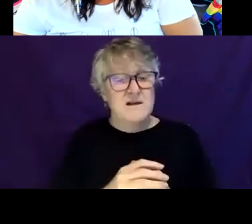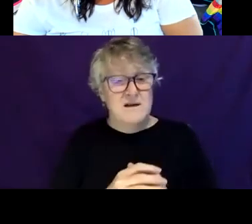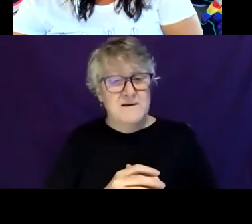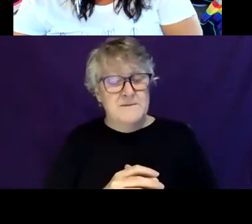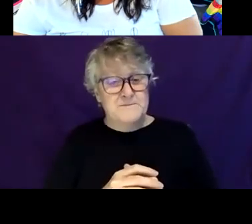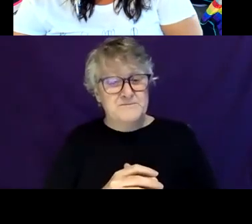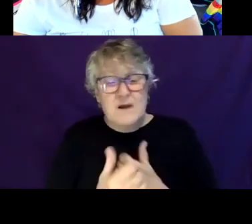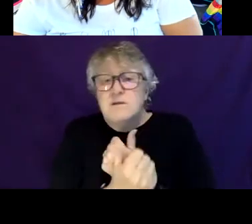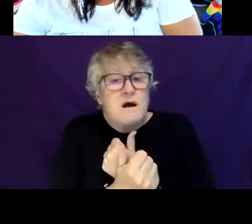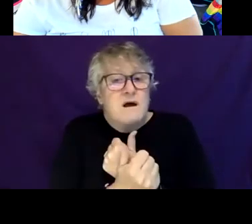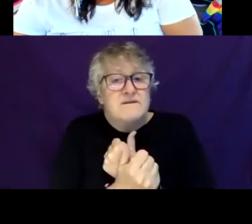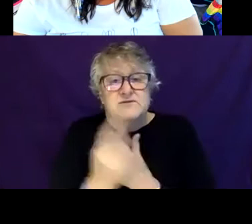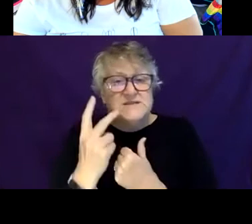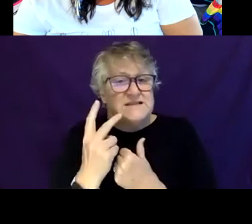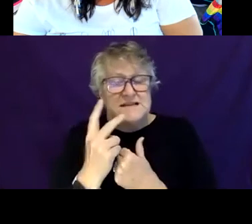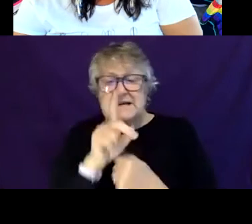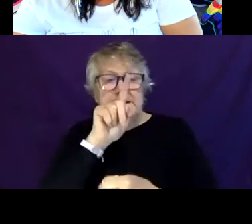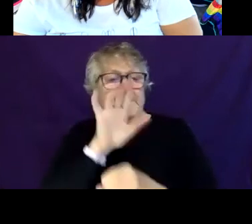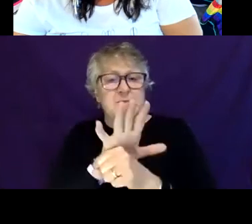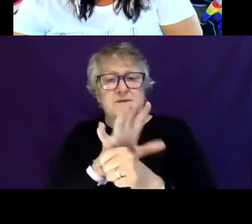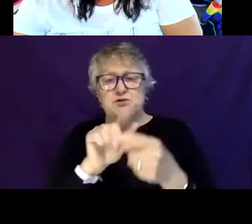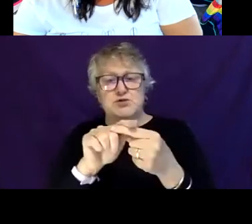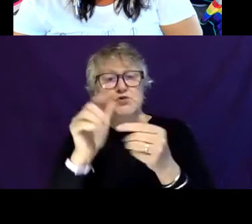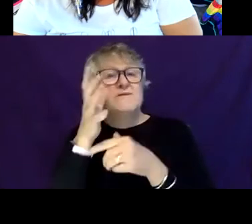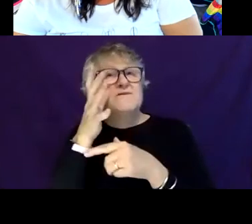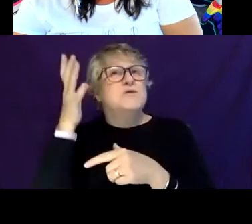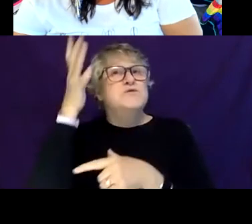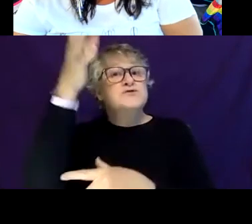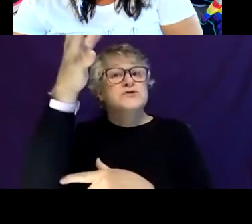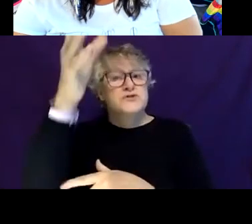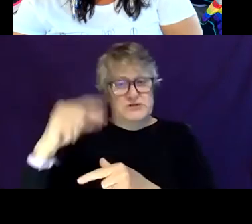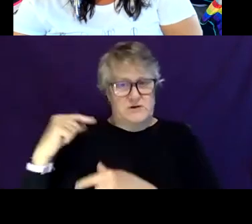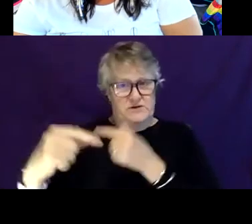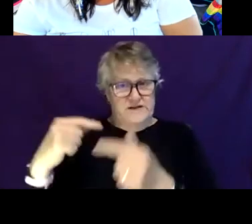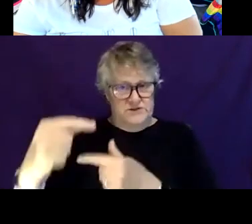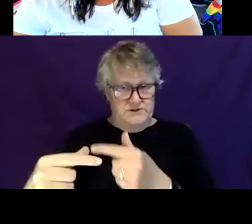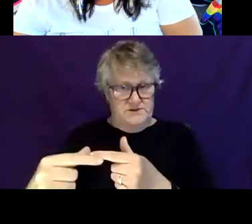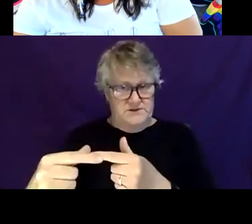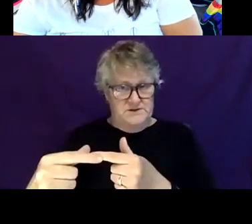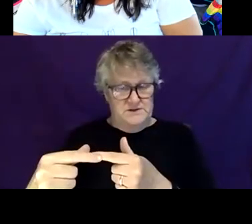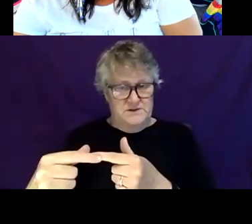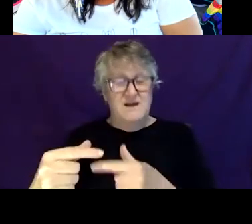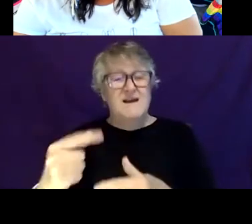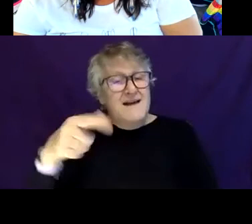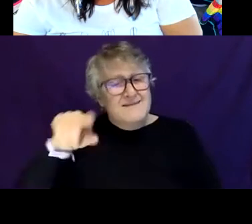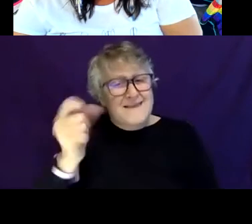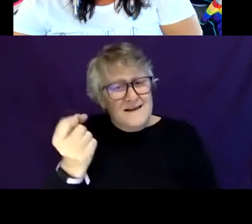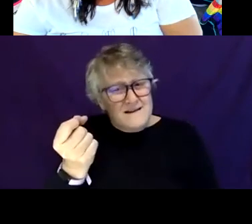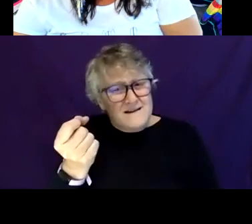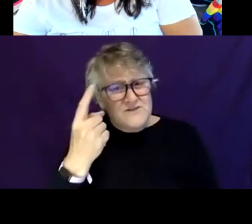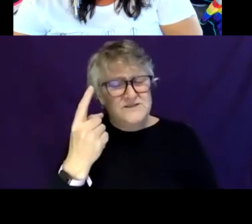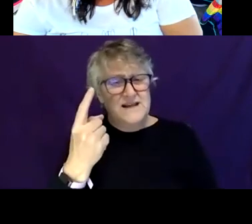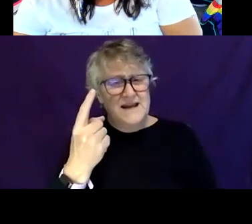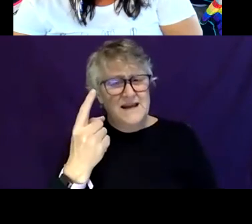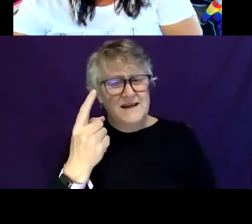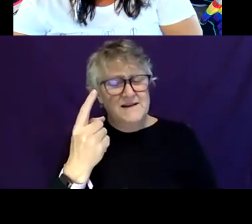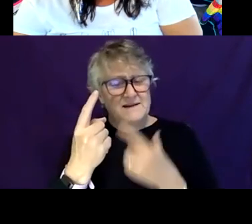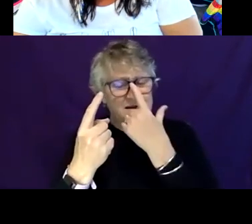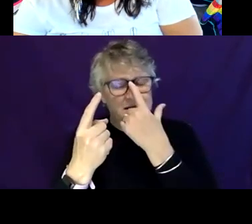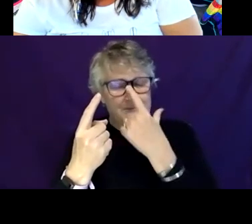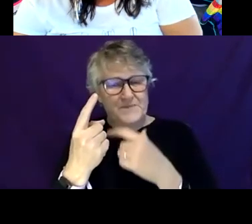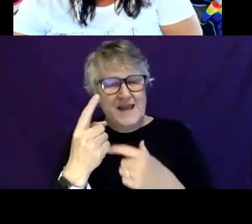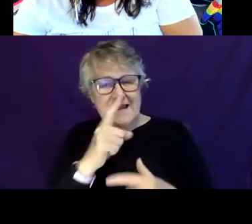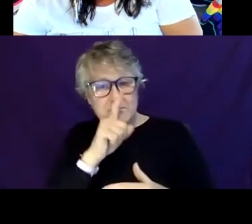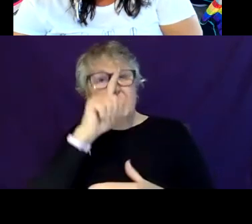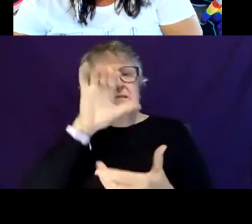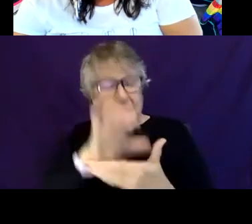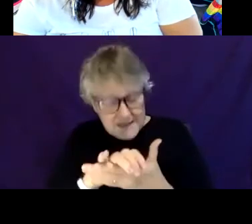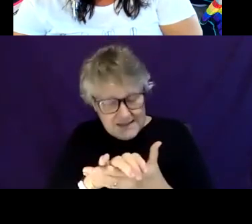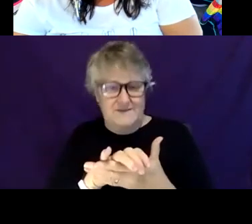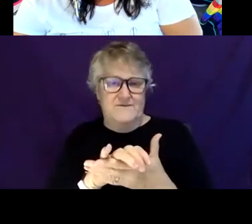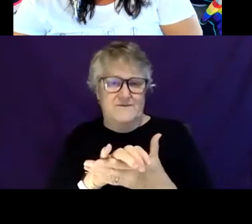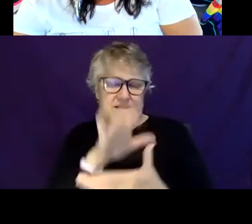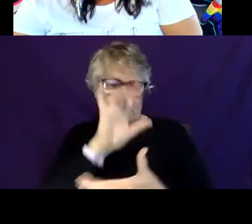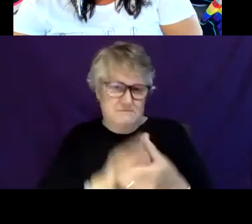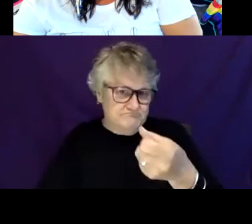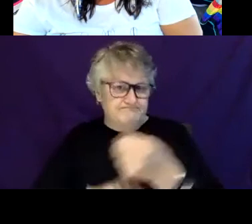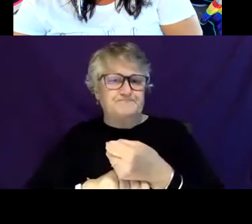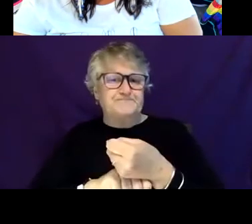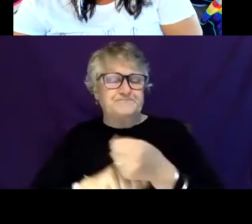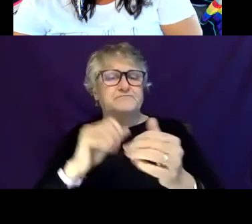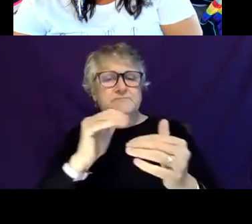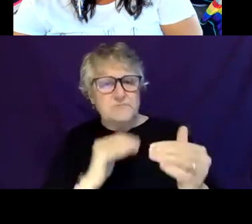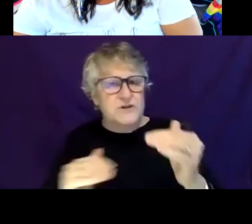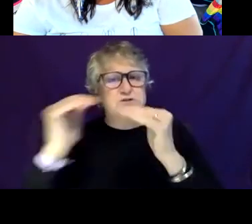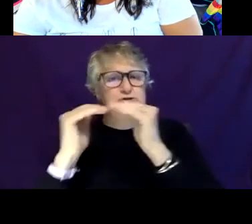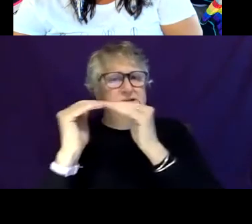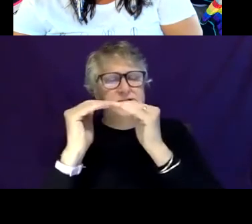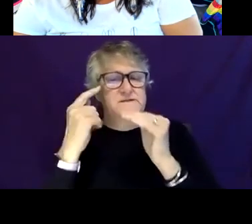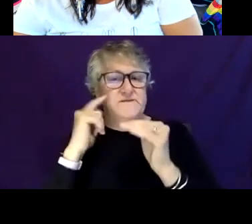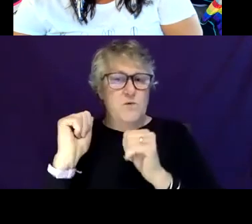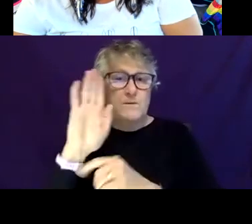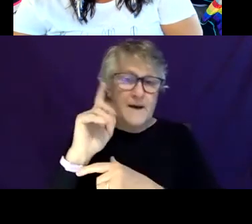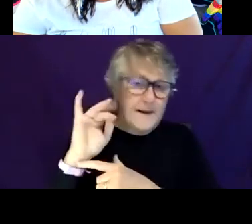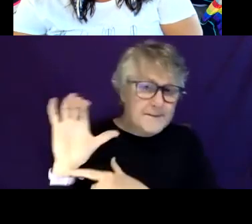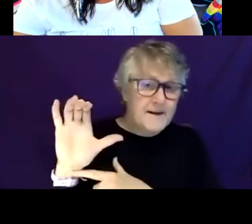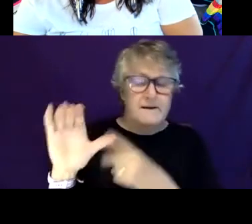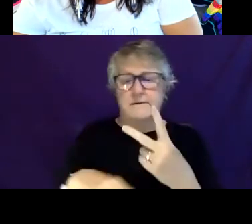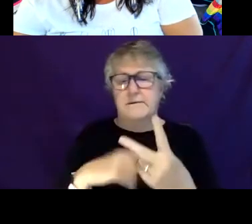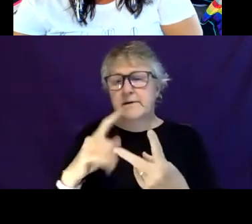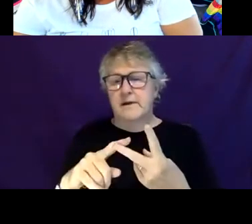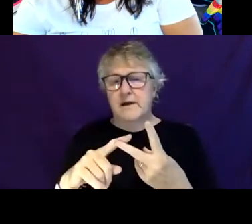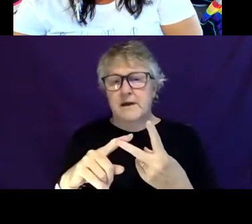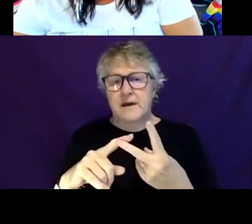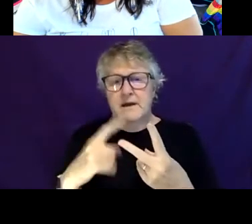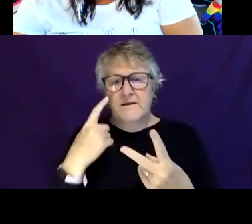I would love to see a commitment to our future generation of public health workforce that understands and believes in is, is centered in a type of justice that's affirming for BIPOC folk, for,